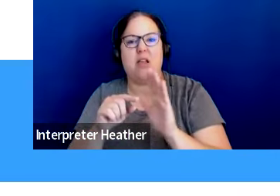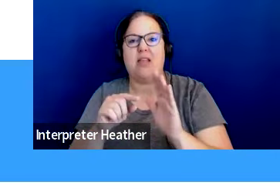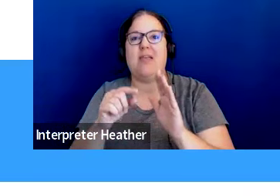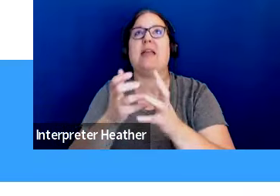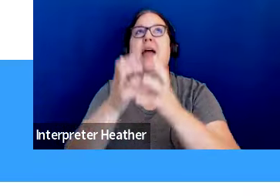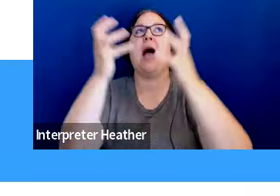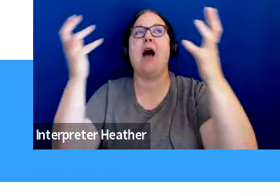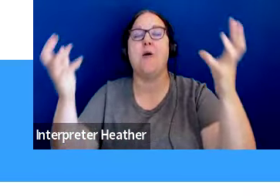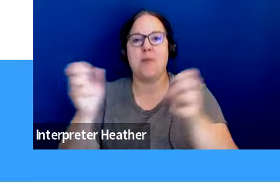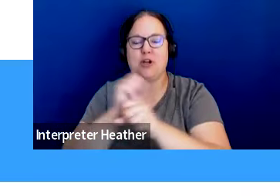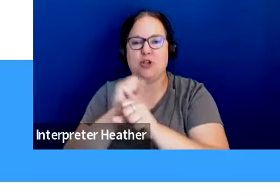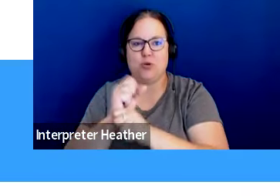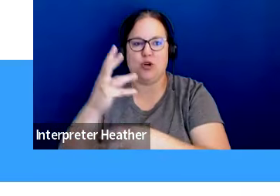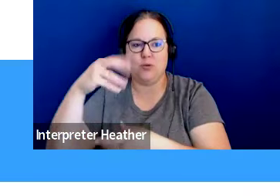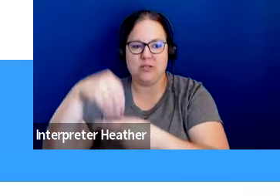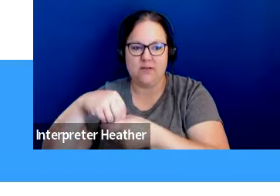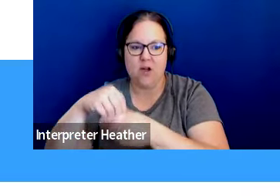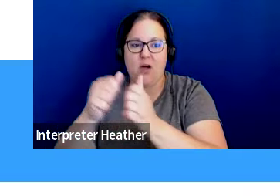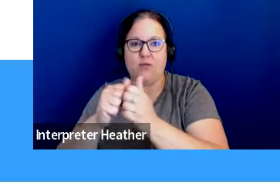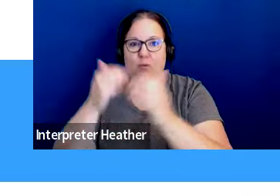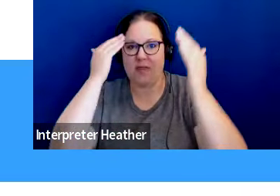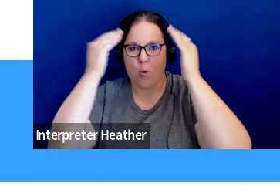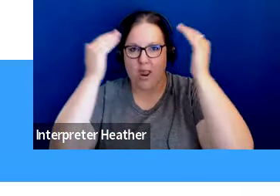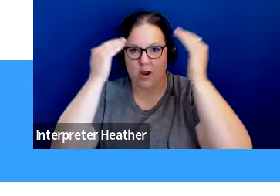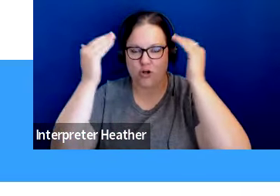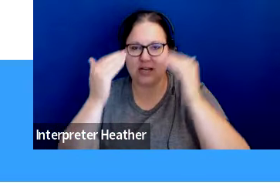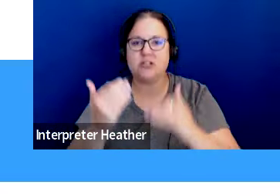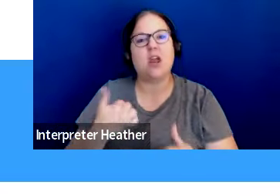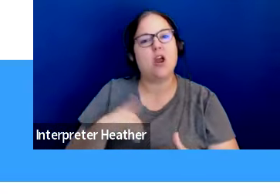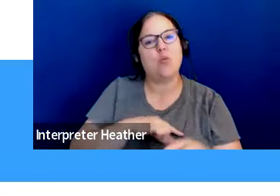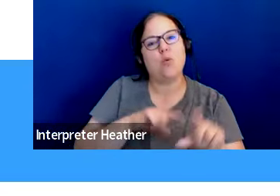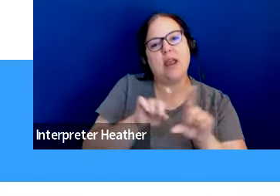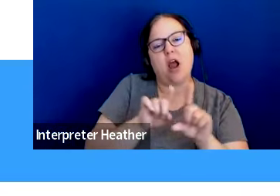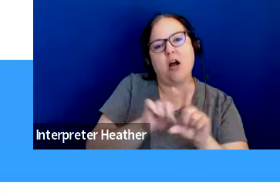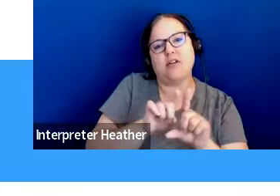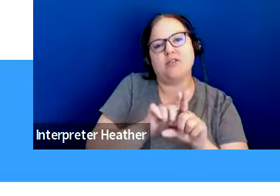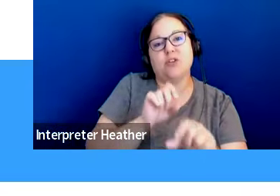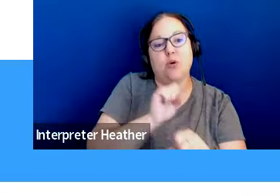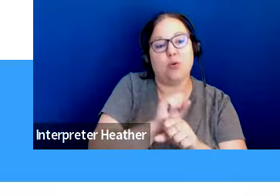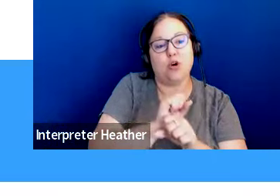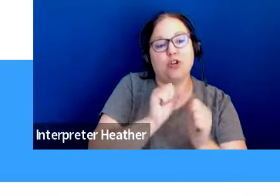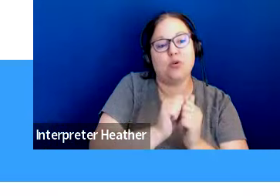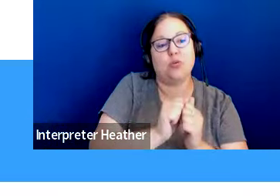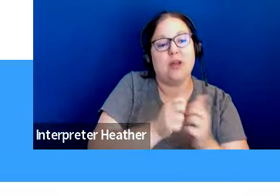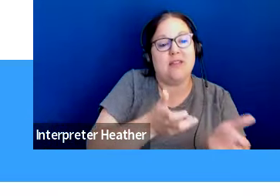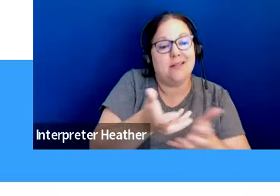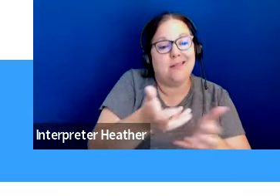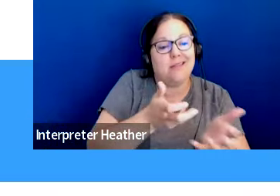was engaged. We also engaged and educated early childhood professionals. In the first couple of